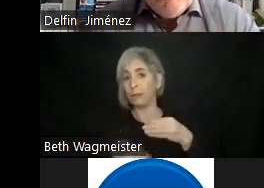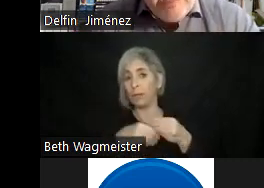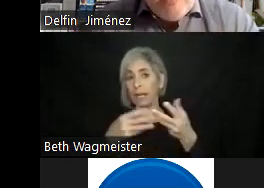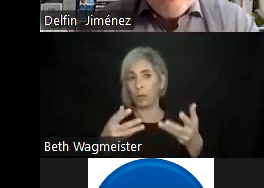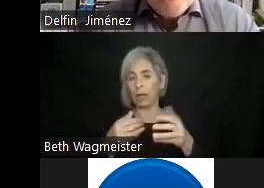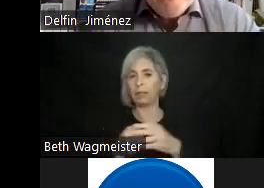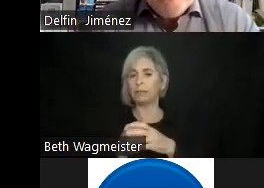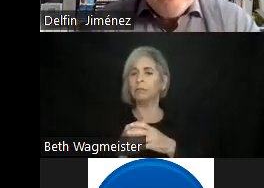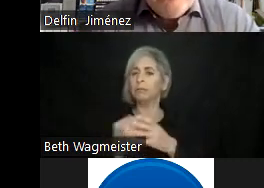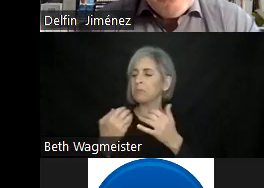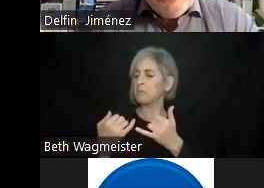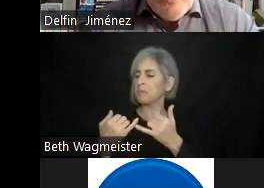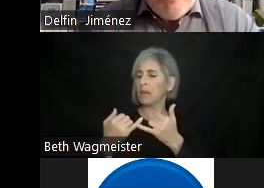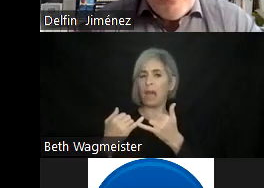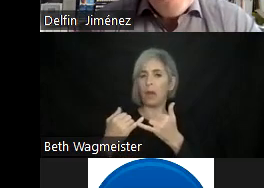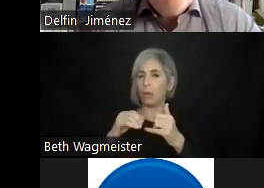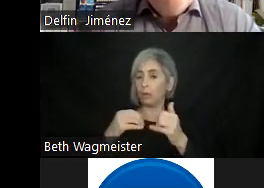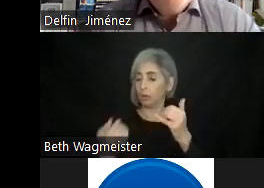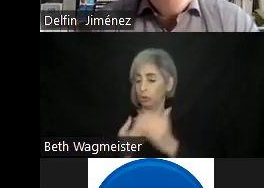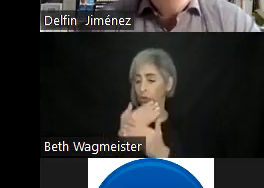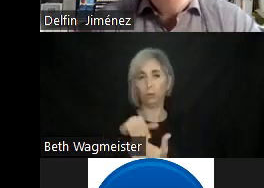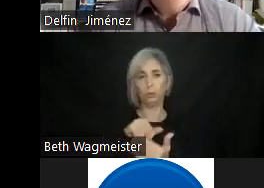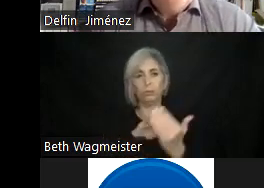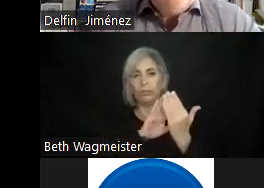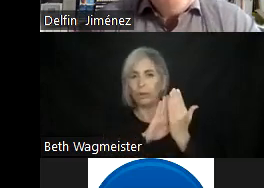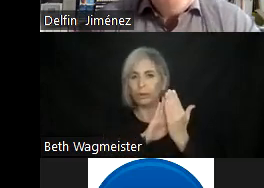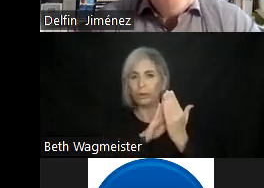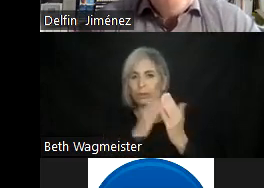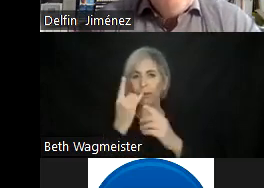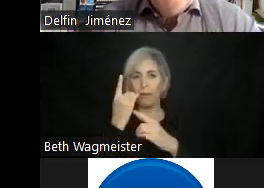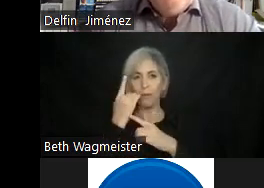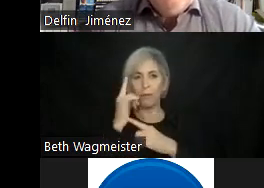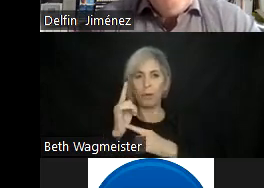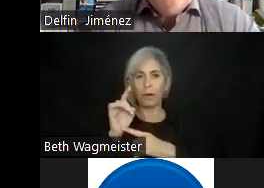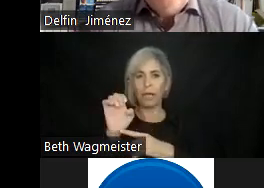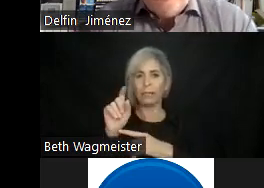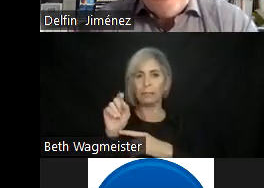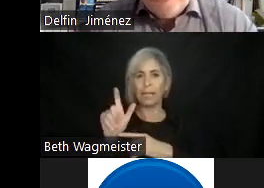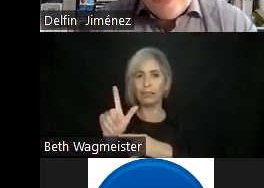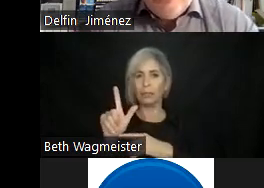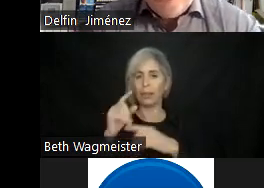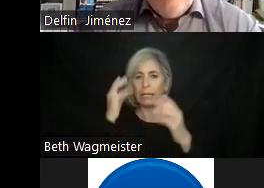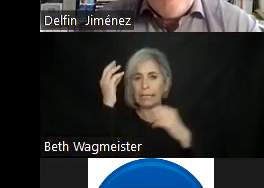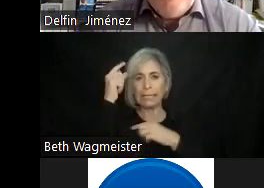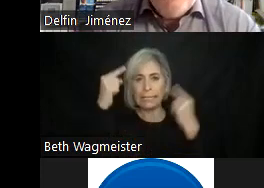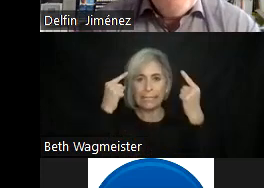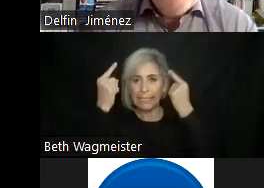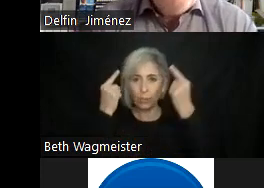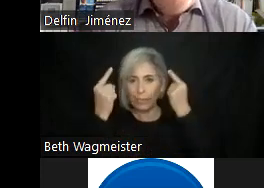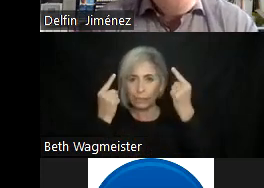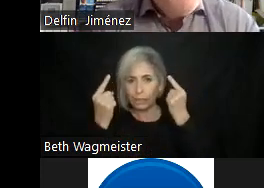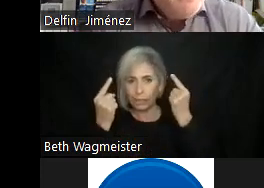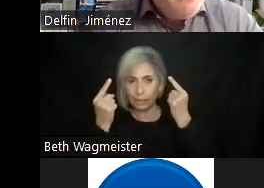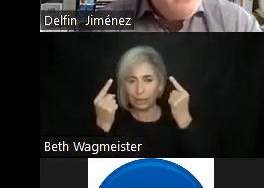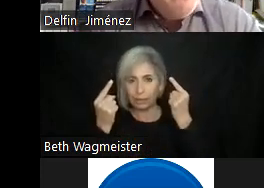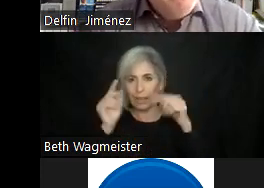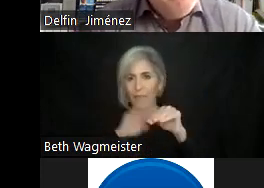now there is a new approach for exceptional considerations. In the previous edition,